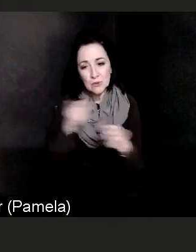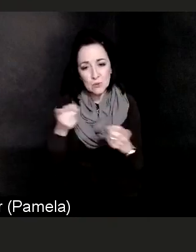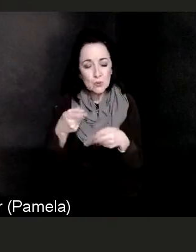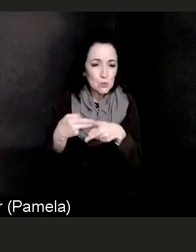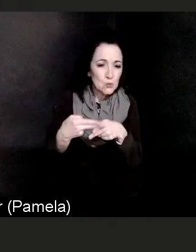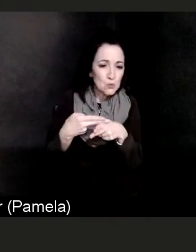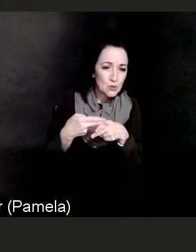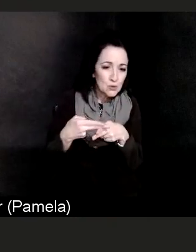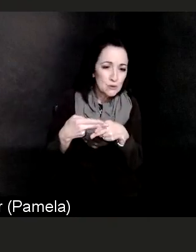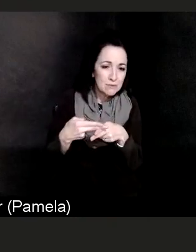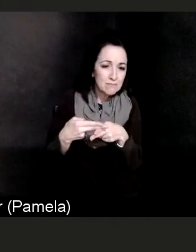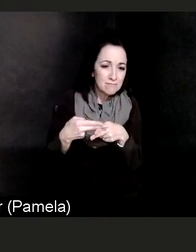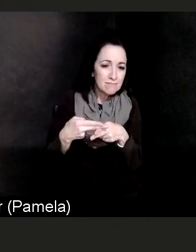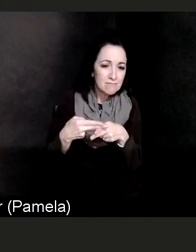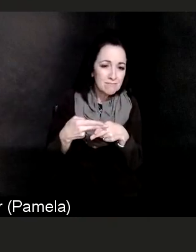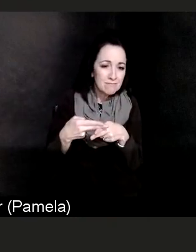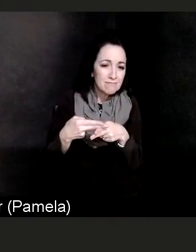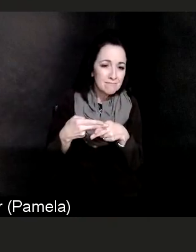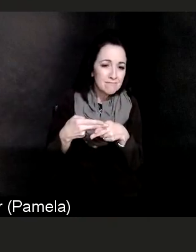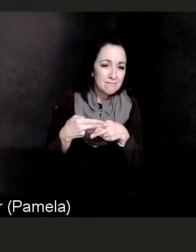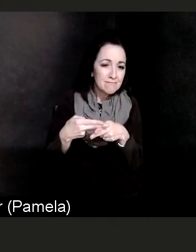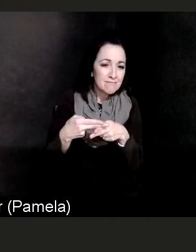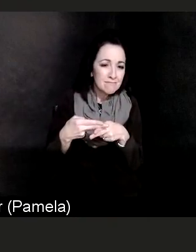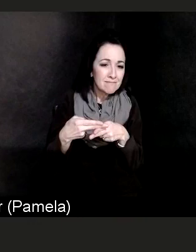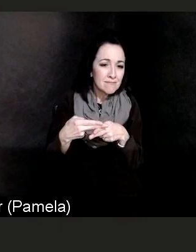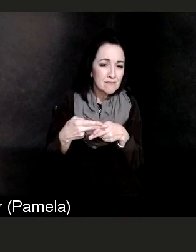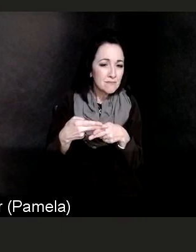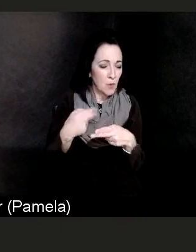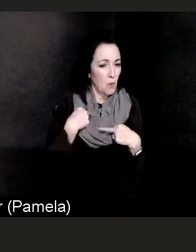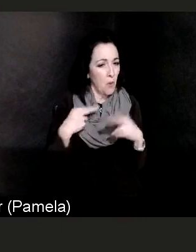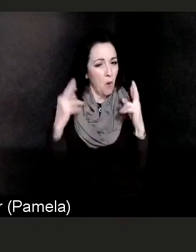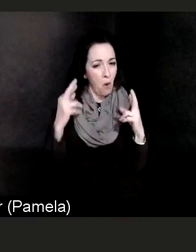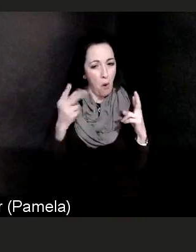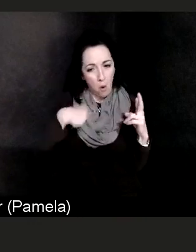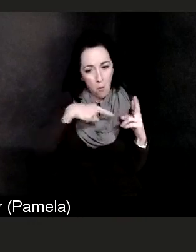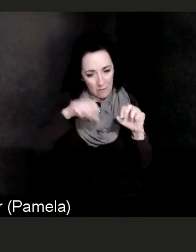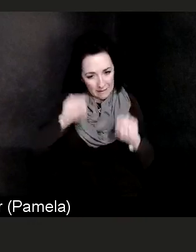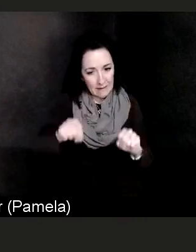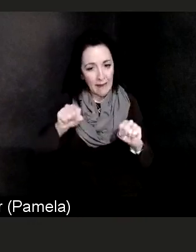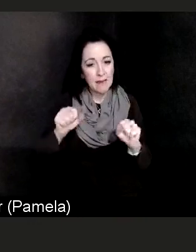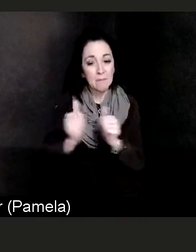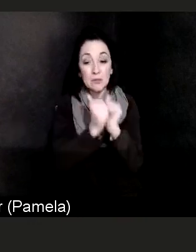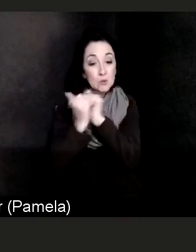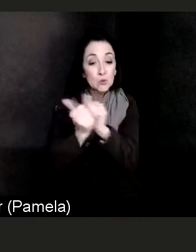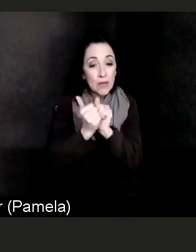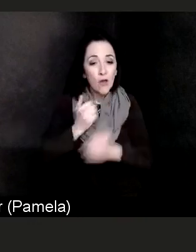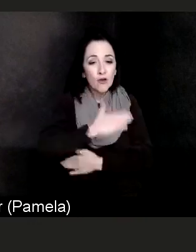you know, and that we'll be able to get together and enjoy each other's company and fellowship